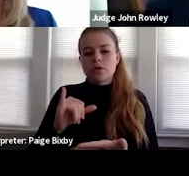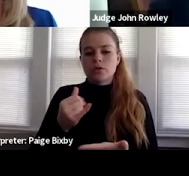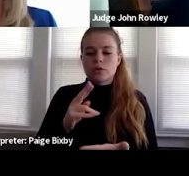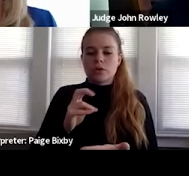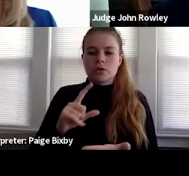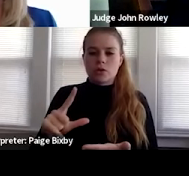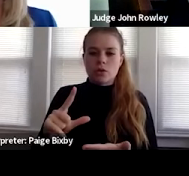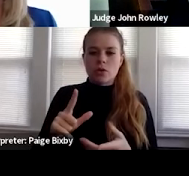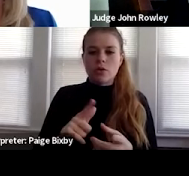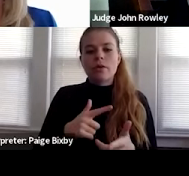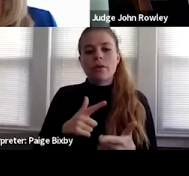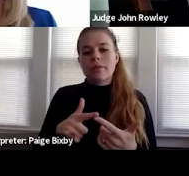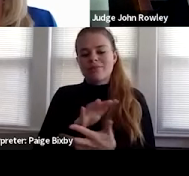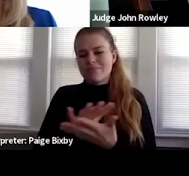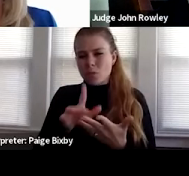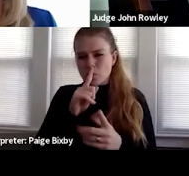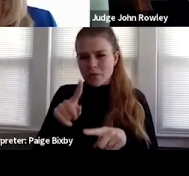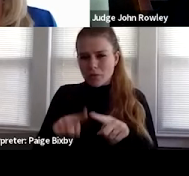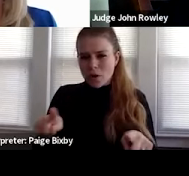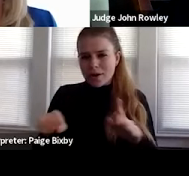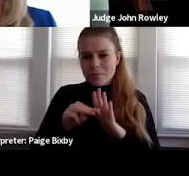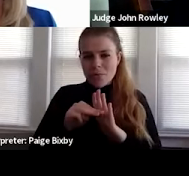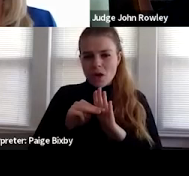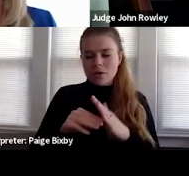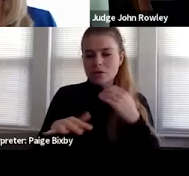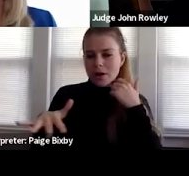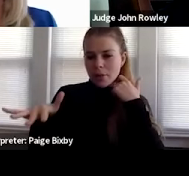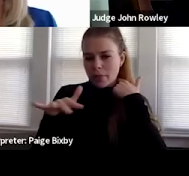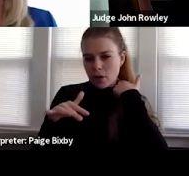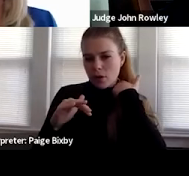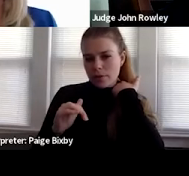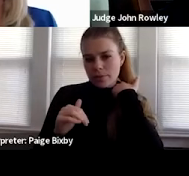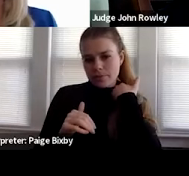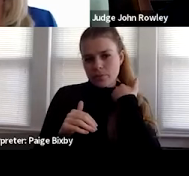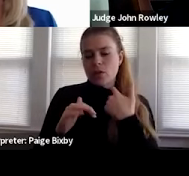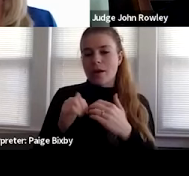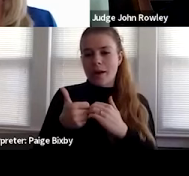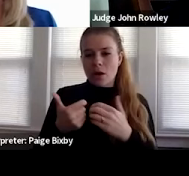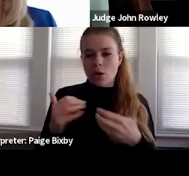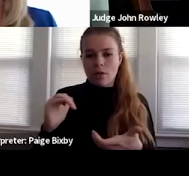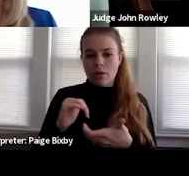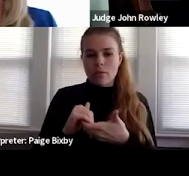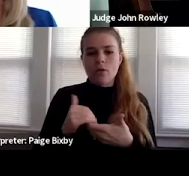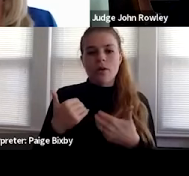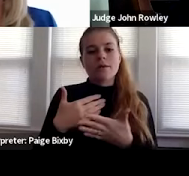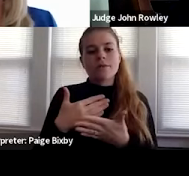to wellness courts. And so there are different models out there of ways that they've collaborated. And we do have some resources.